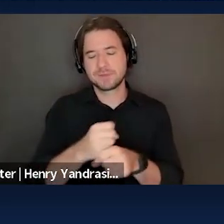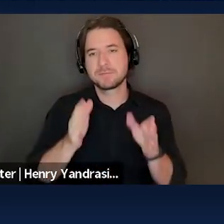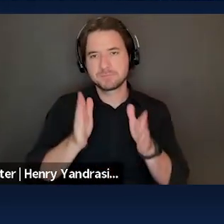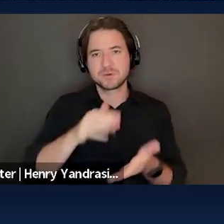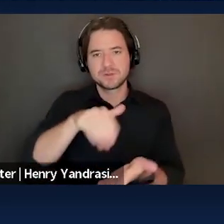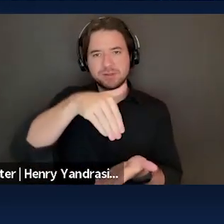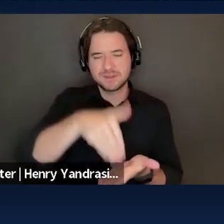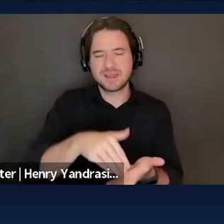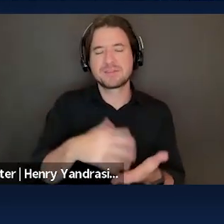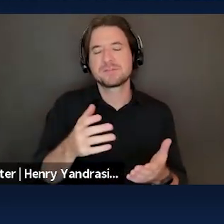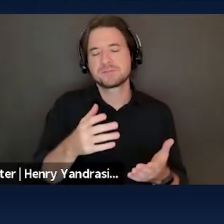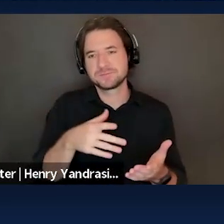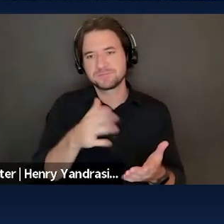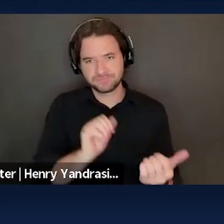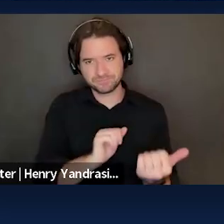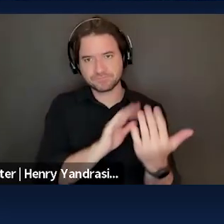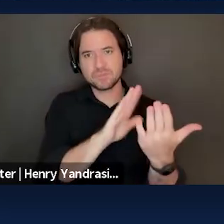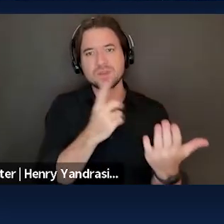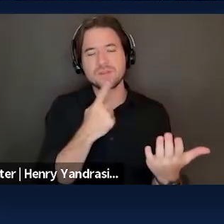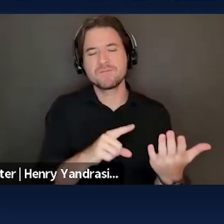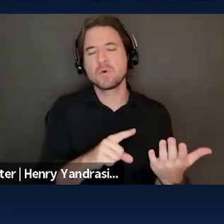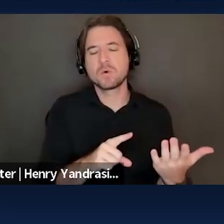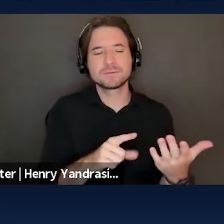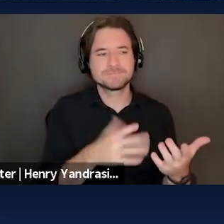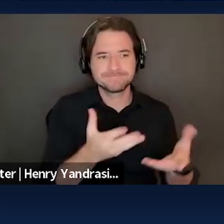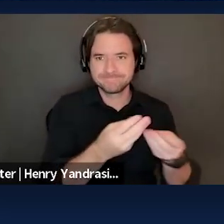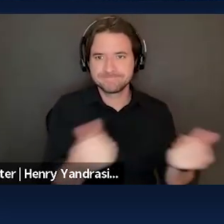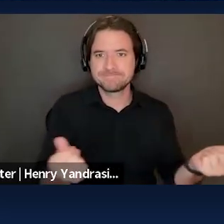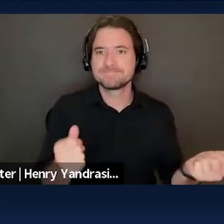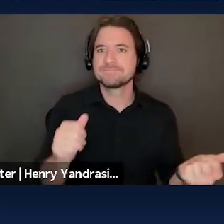We will walk you through course design and outcomes, and then share strategies, lessons learned.